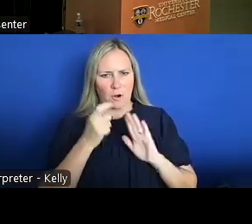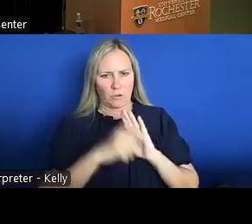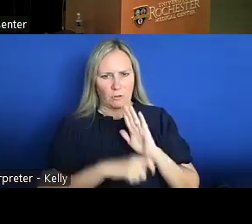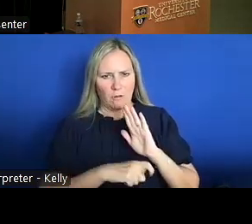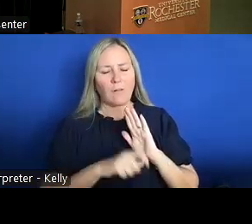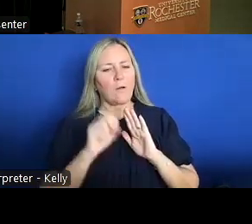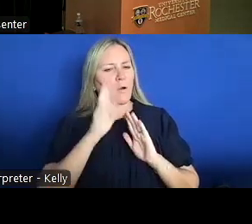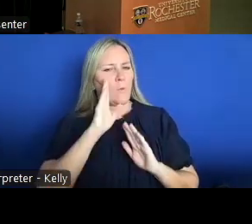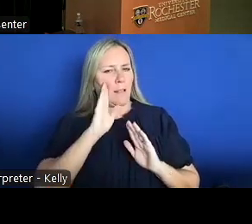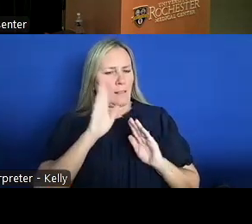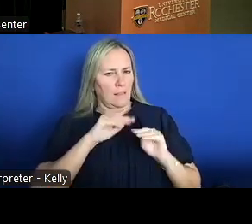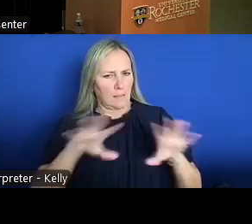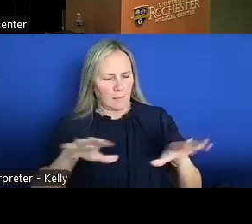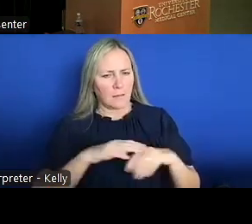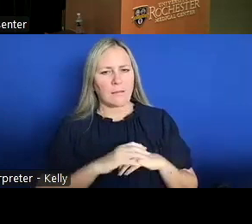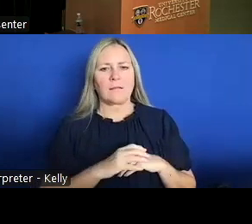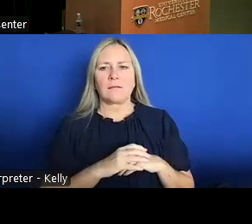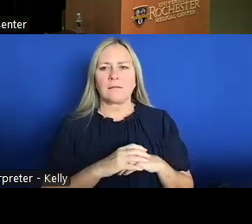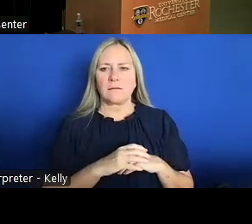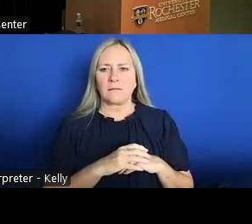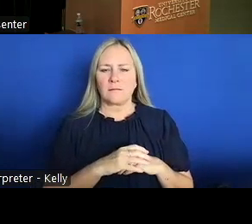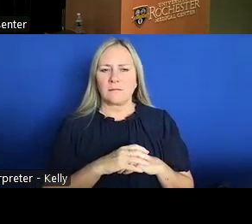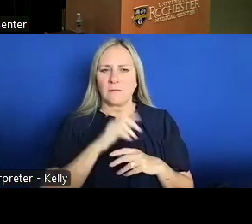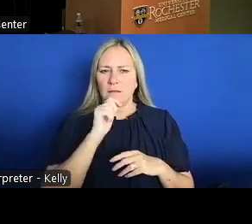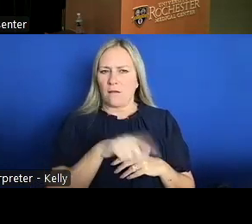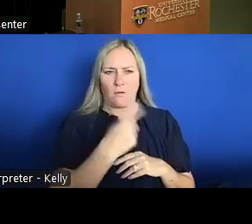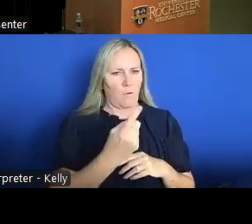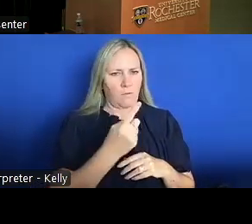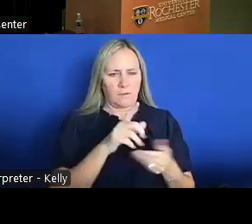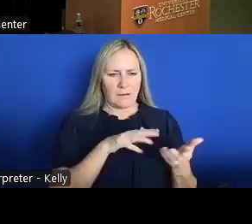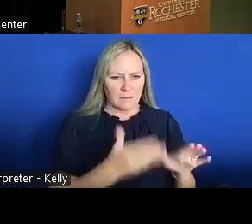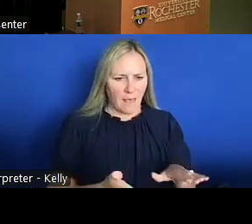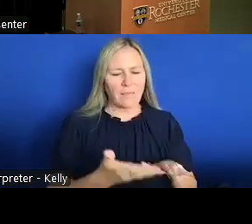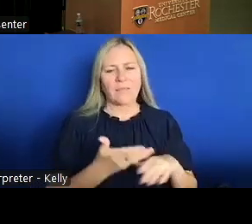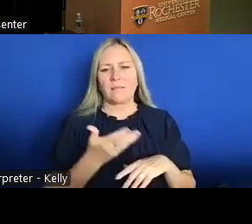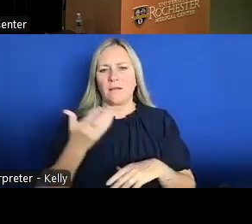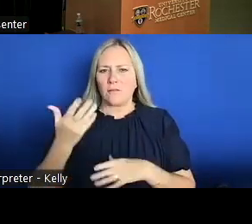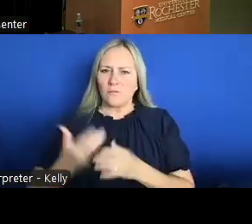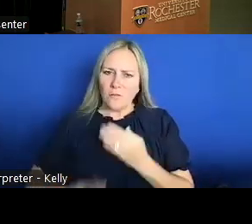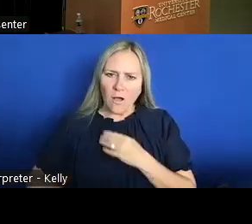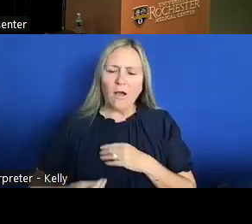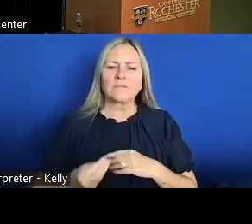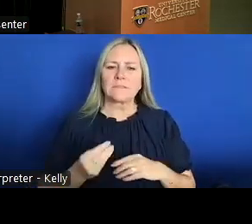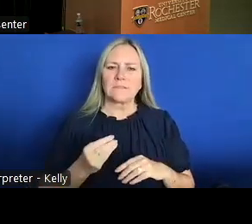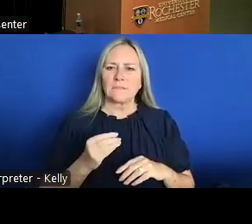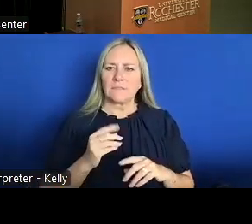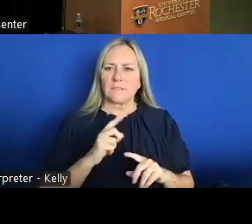uh how it's more than just the death and loss but we need to attend to those who lost a beloved